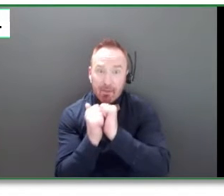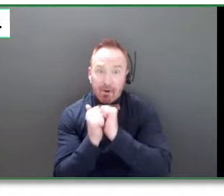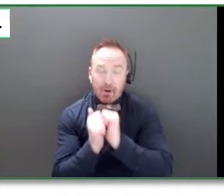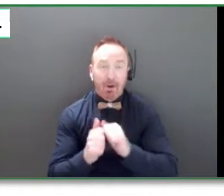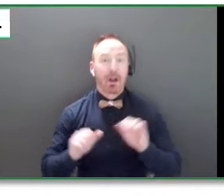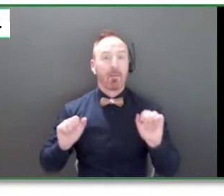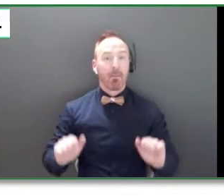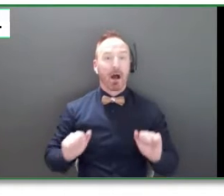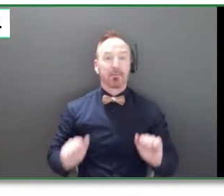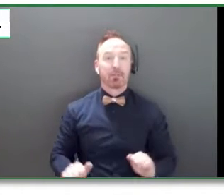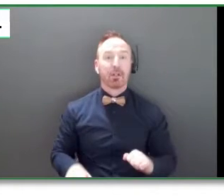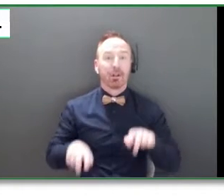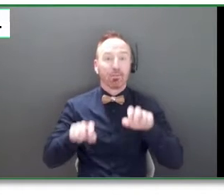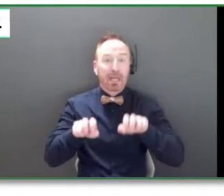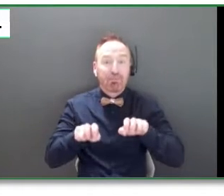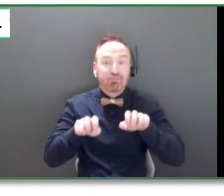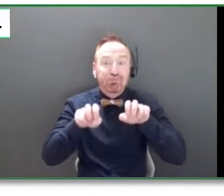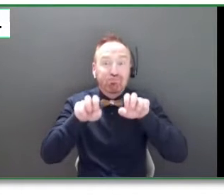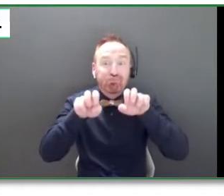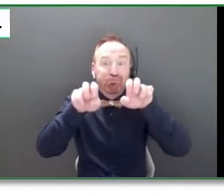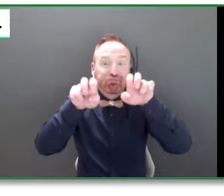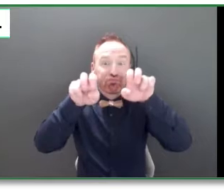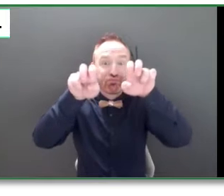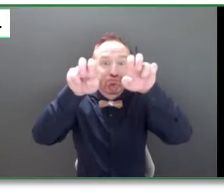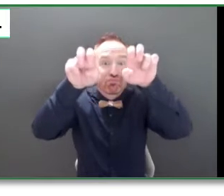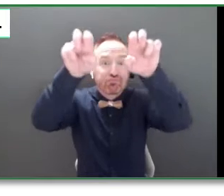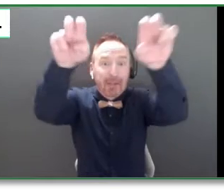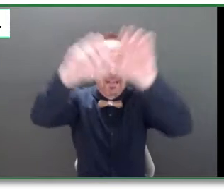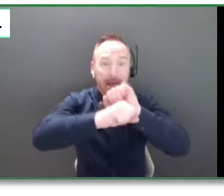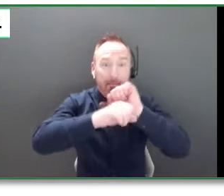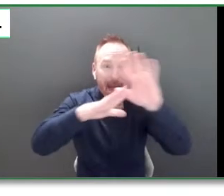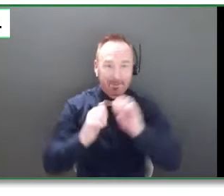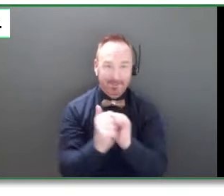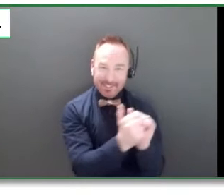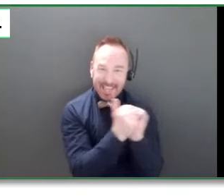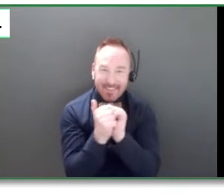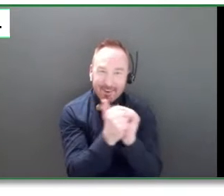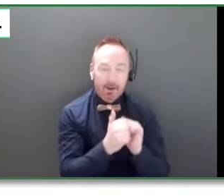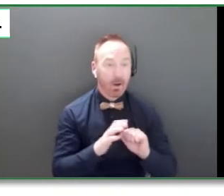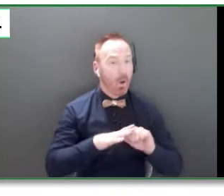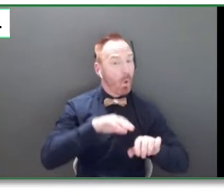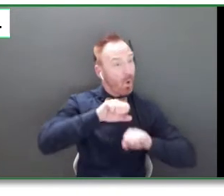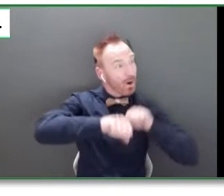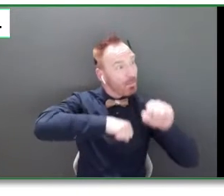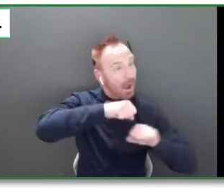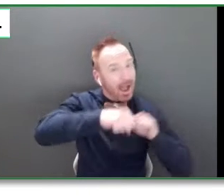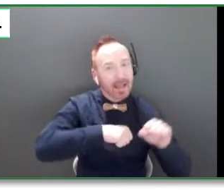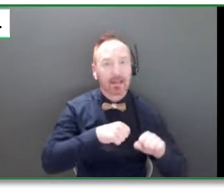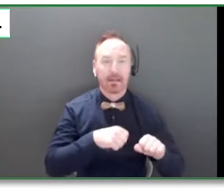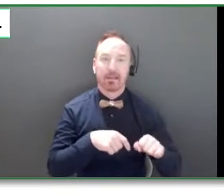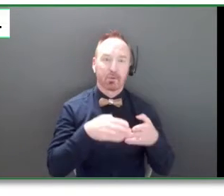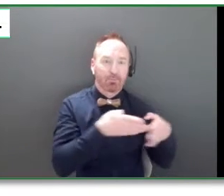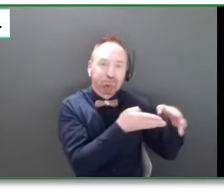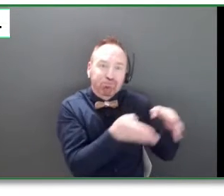or bike the same trail as others. And then when we think about lessons or